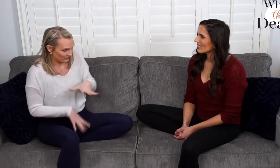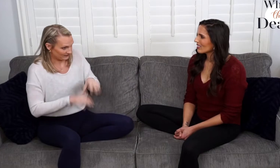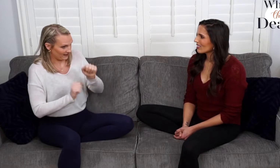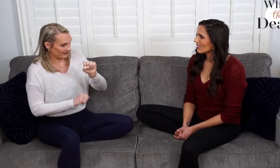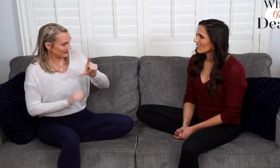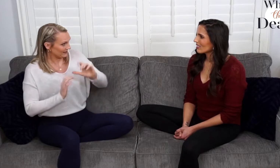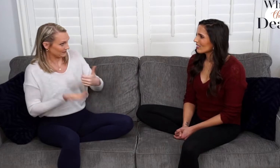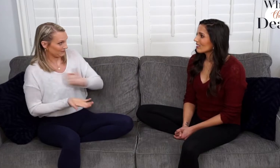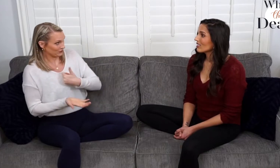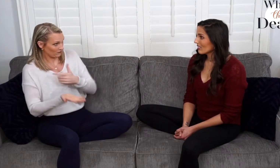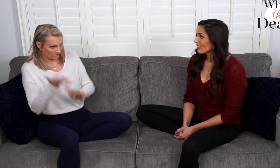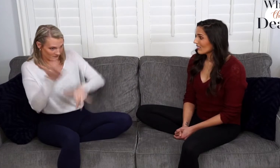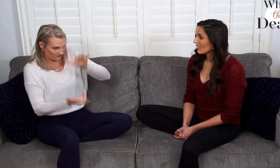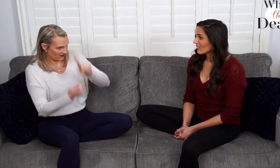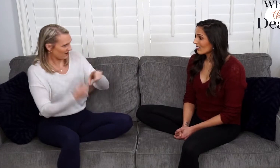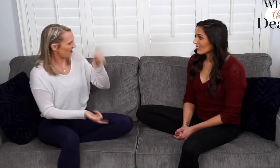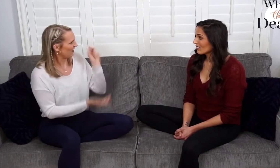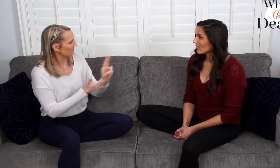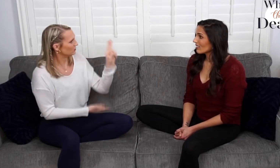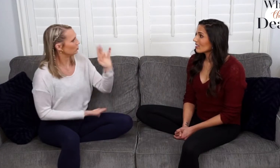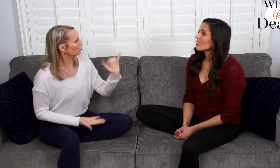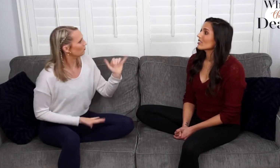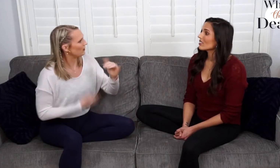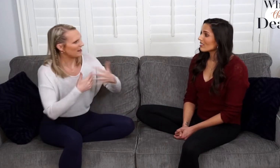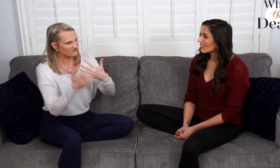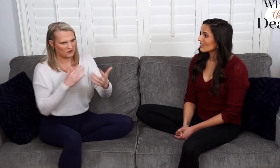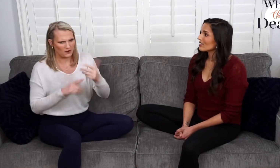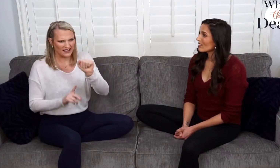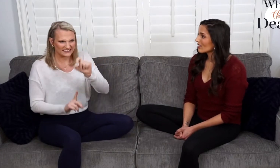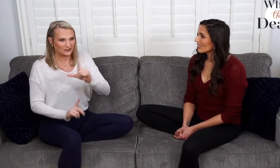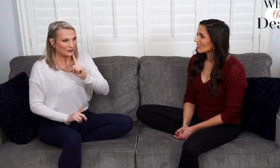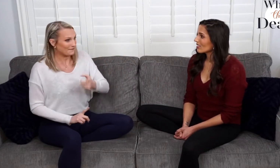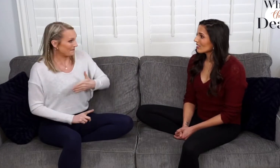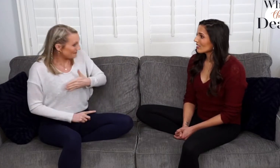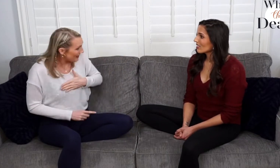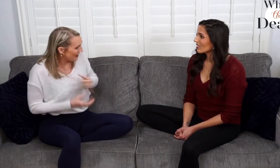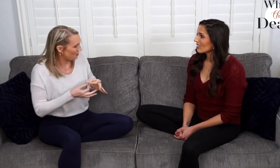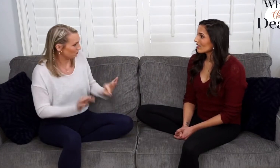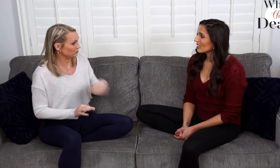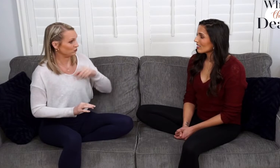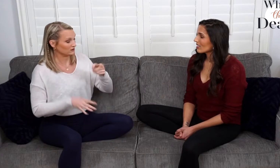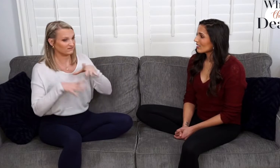an ASL class myself until I got to Gallaudet University too. Even though ASL is my language,